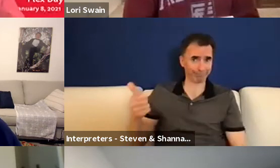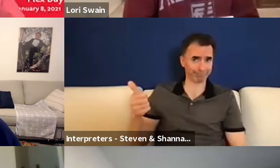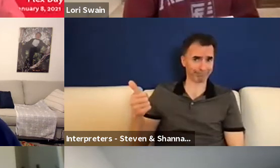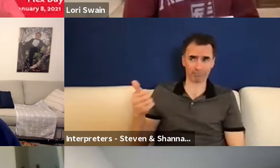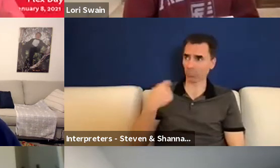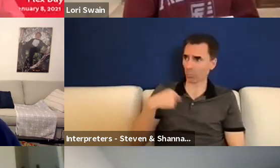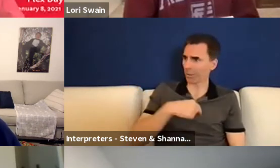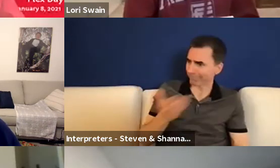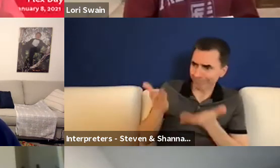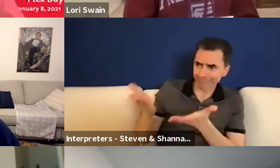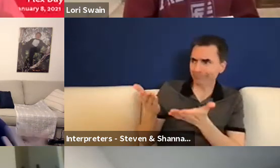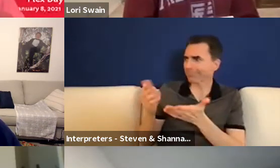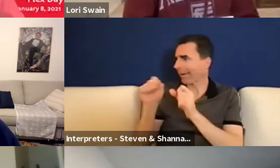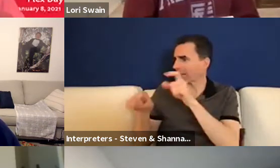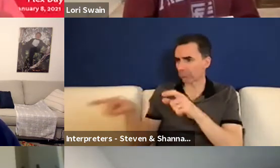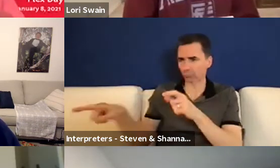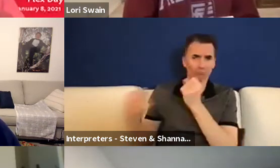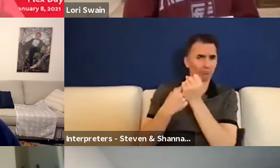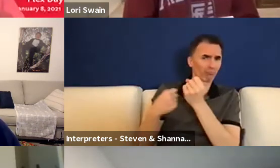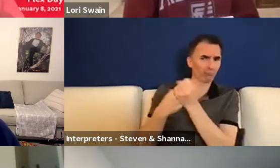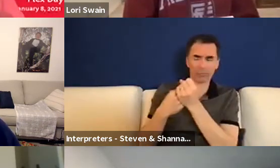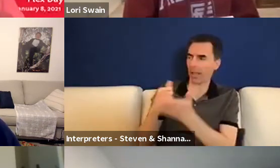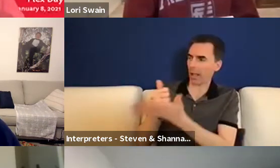as well and helping us make those recommendations. So.